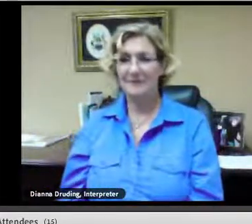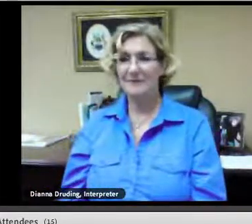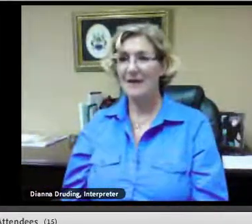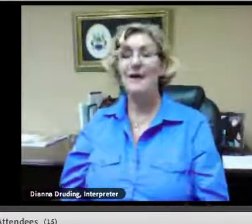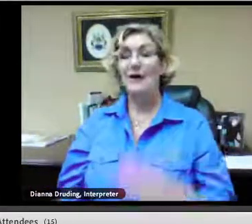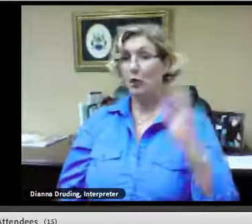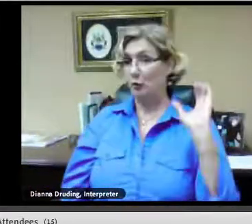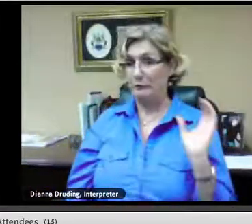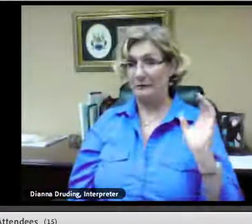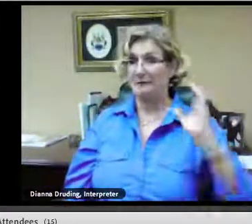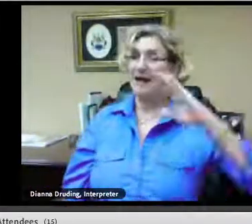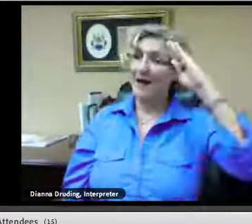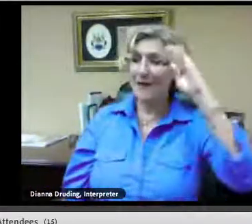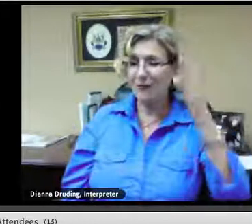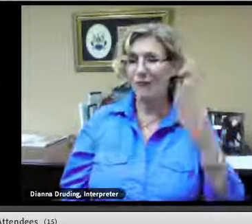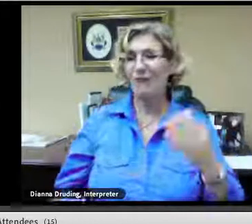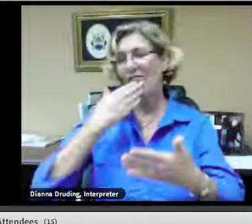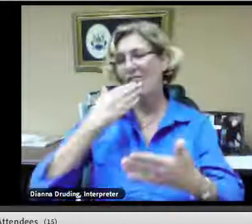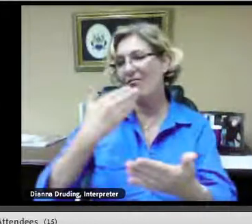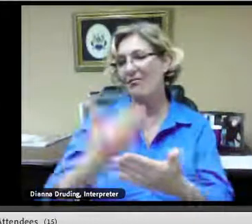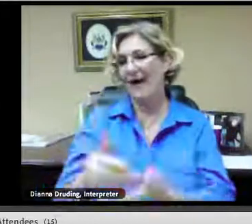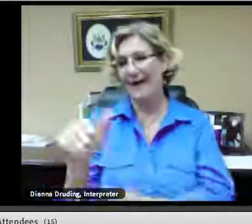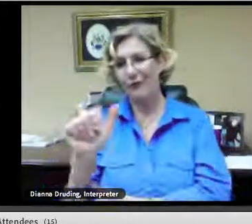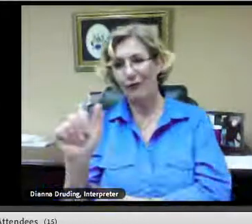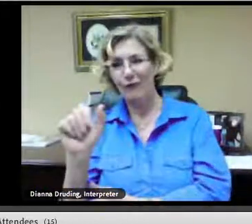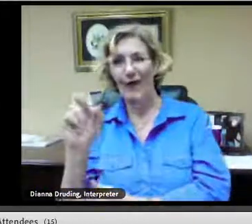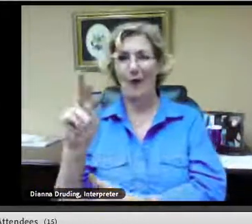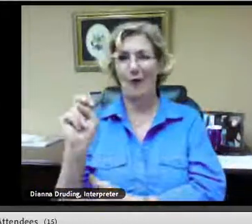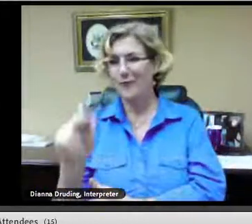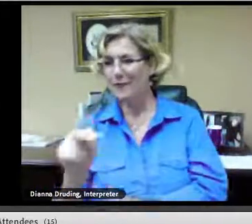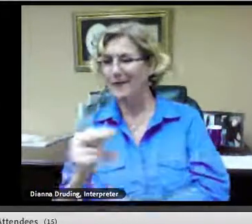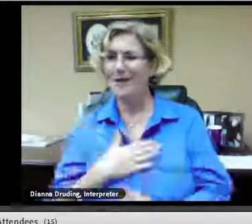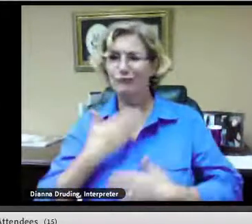Drewel: Well, thank you, Aaron. I really appreciate that very kind introduction.